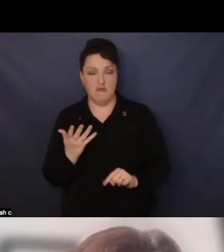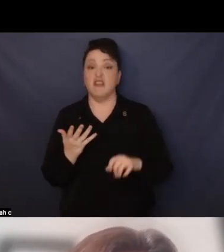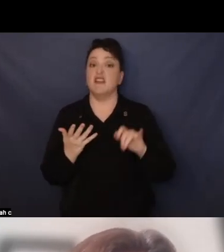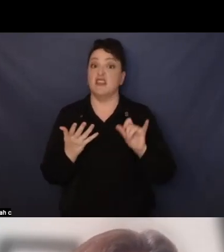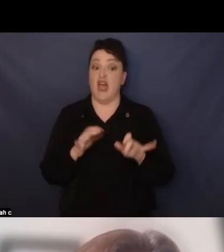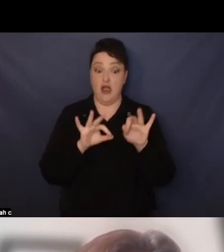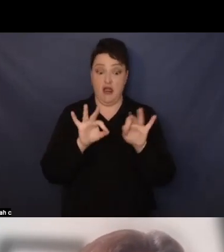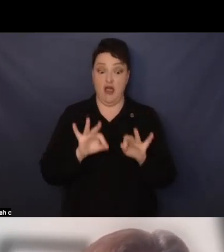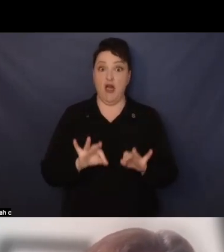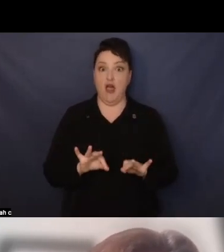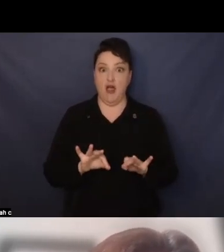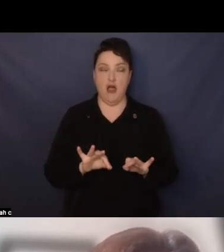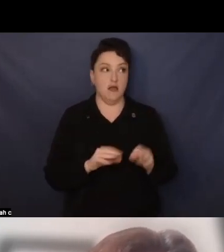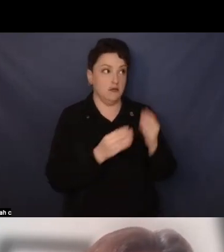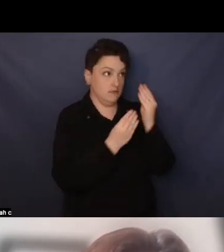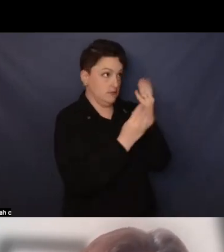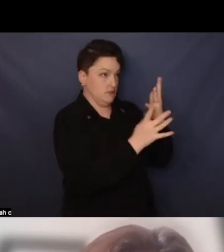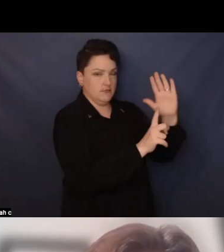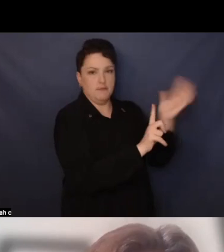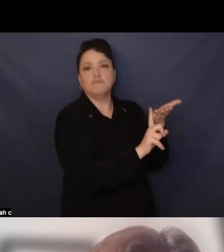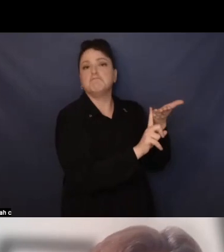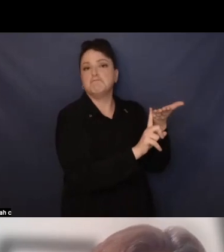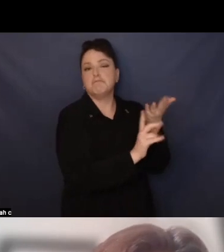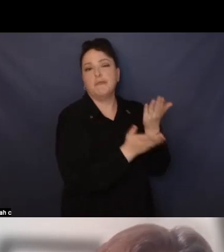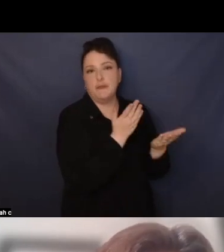Another prior experience you might want to include